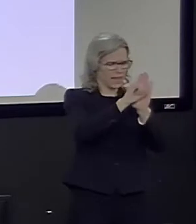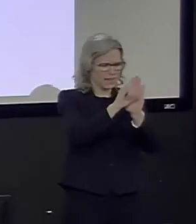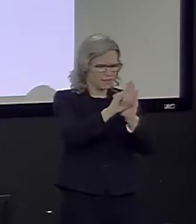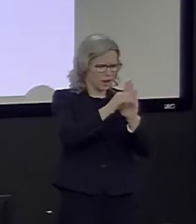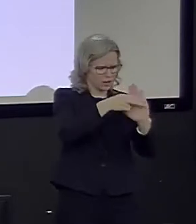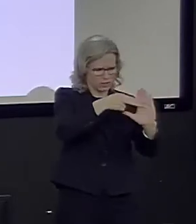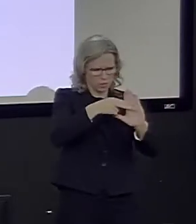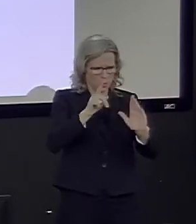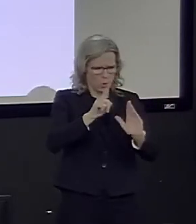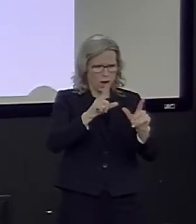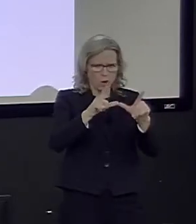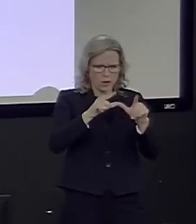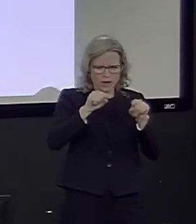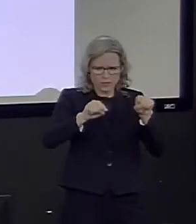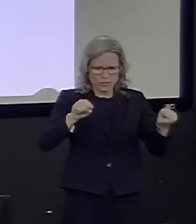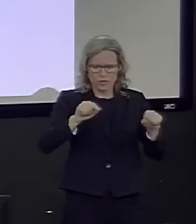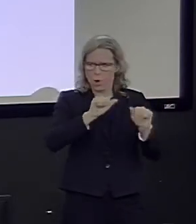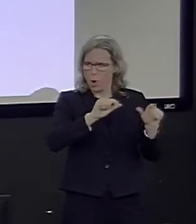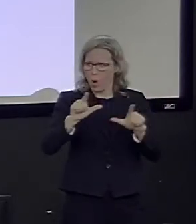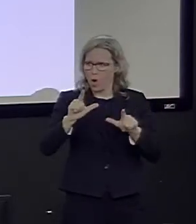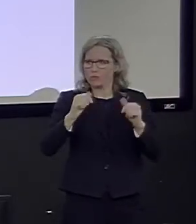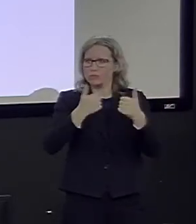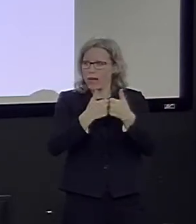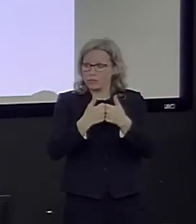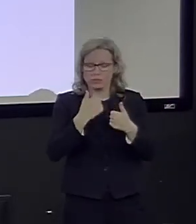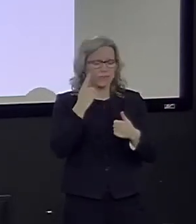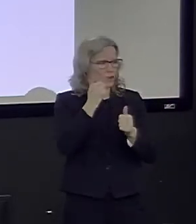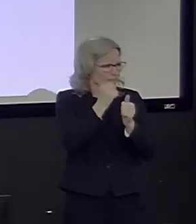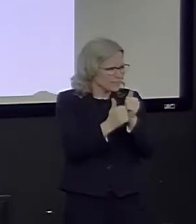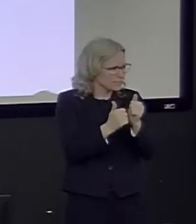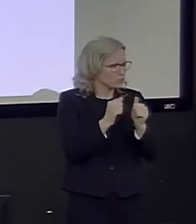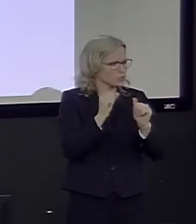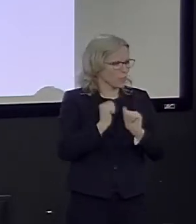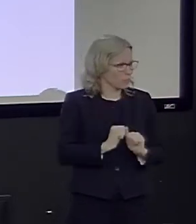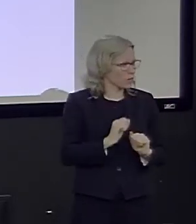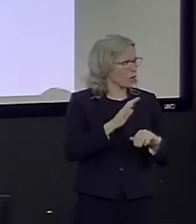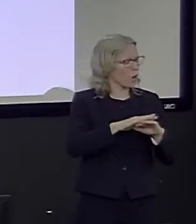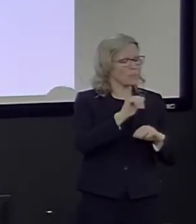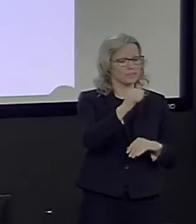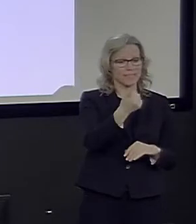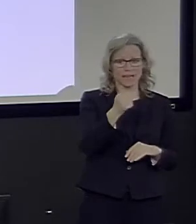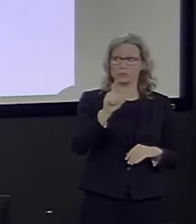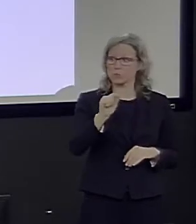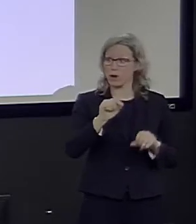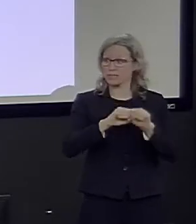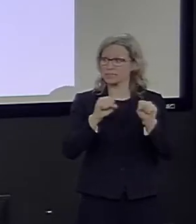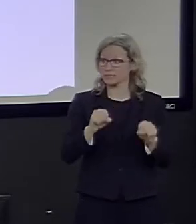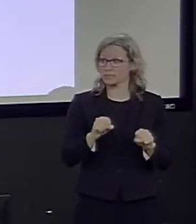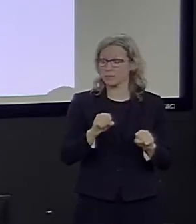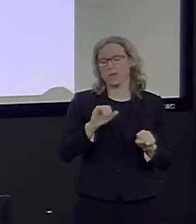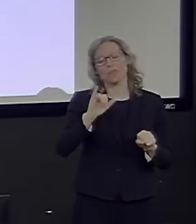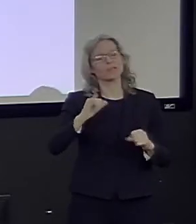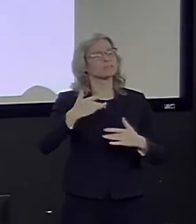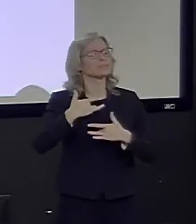on every subject using the 10-20 system that is used traditionally with EEG.